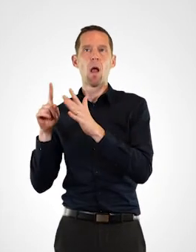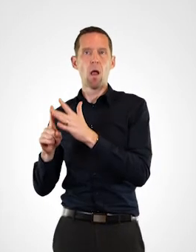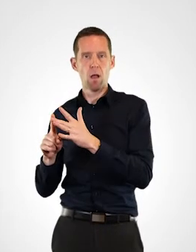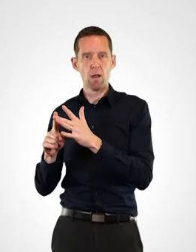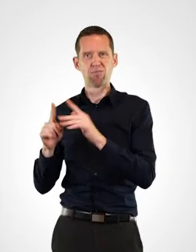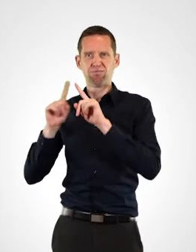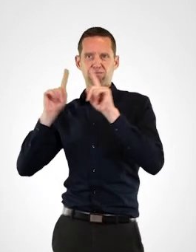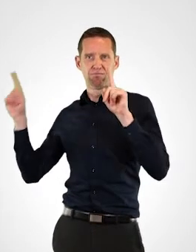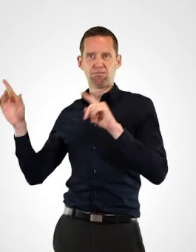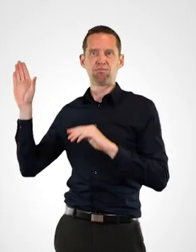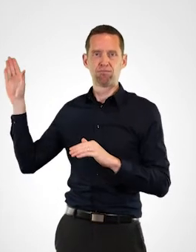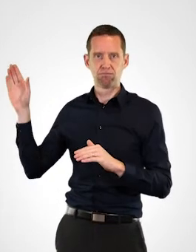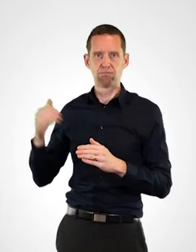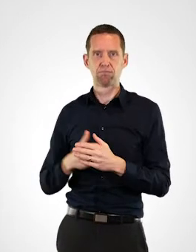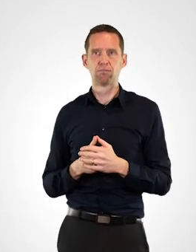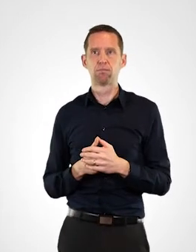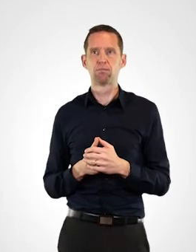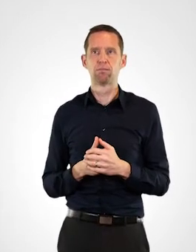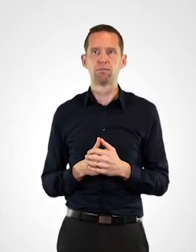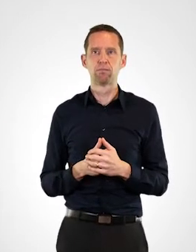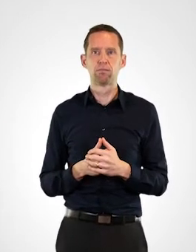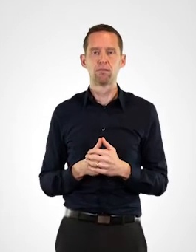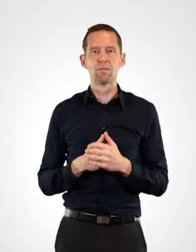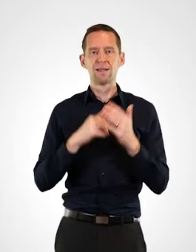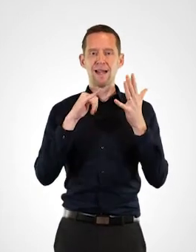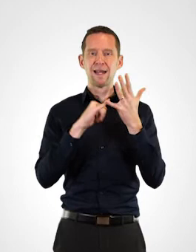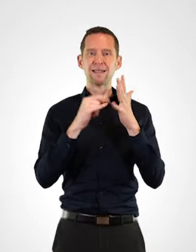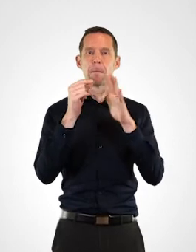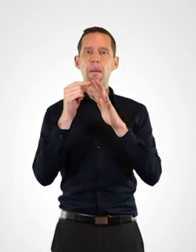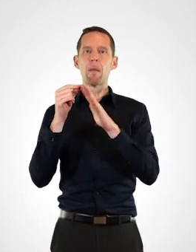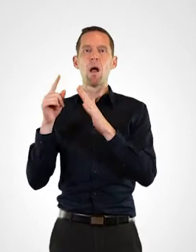of pre-linguistic input, or SPPI, and I've written about this